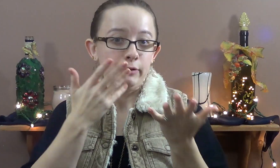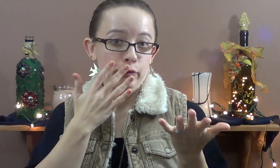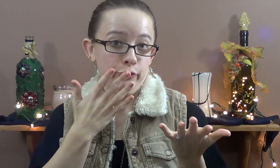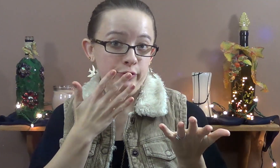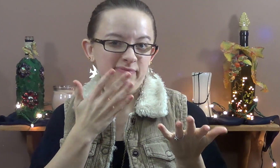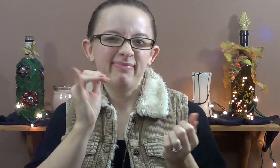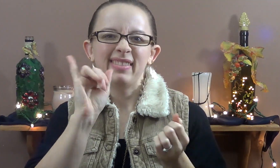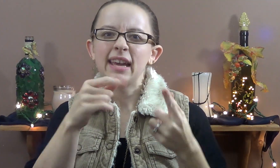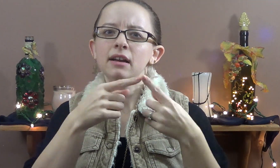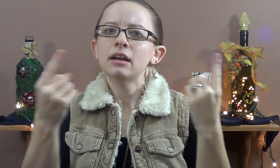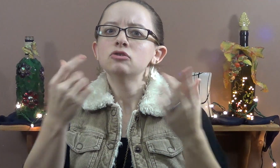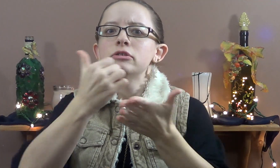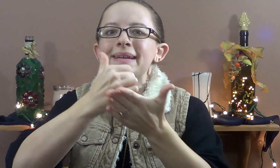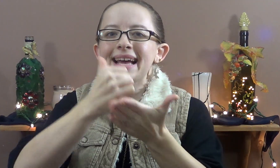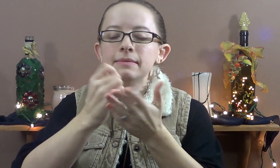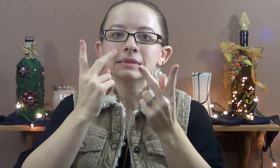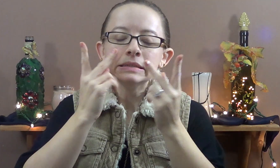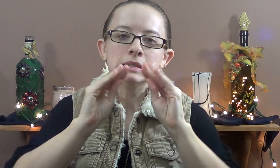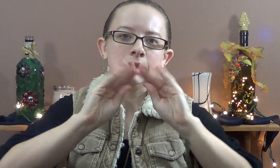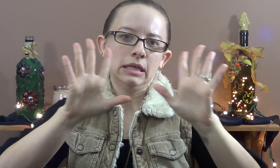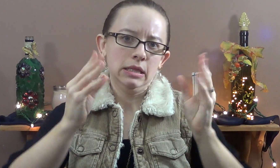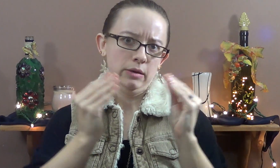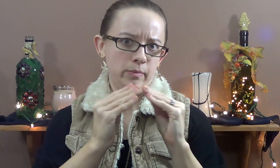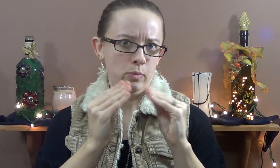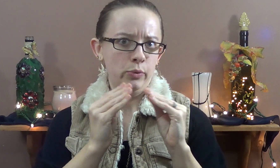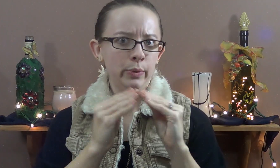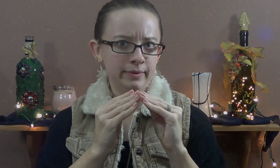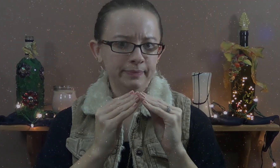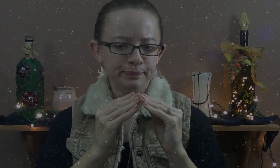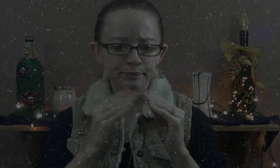darker skin, lighter and that's contrasting and that will help you see better.